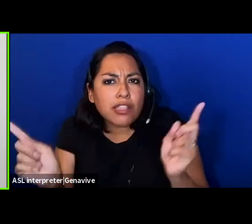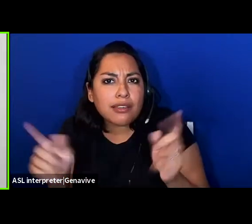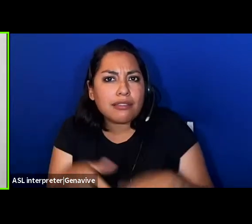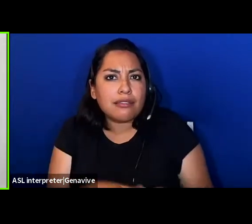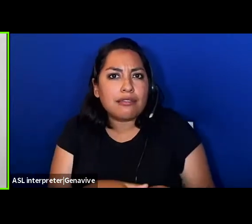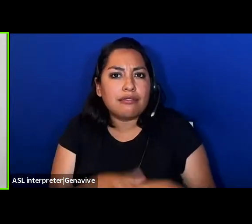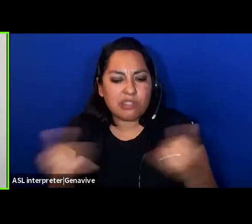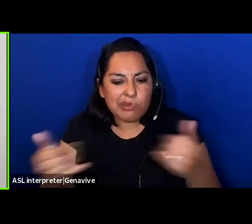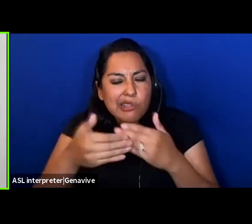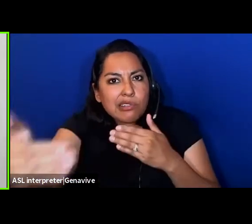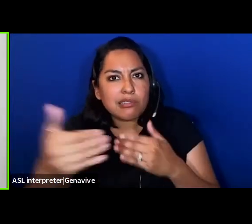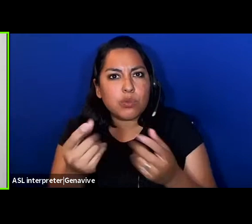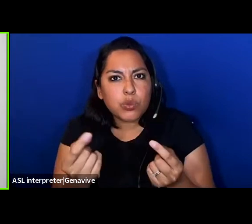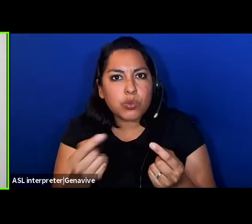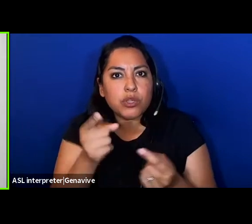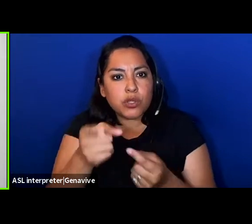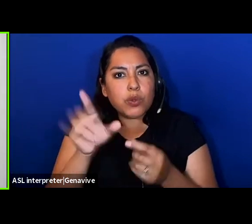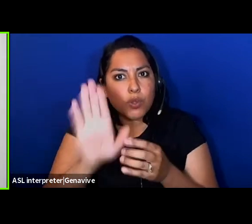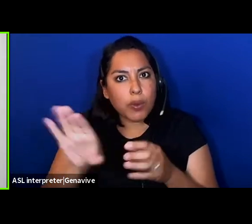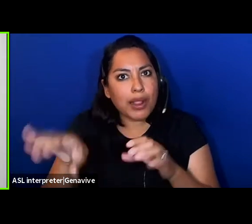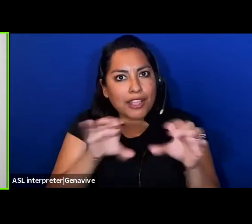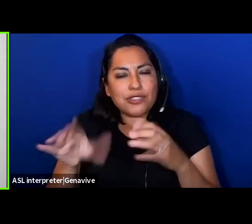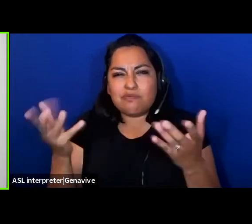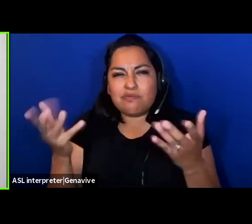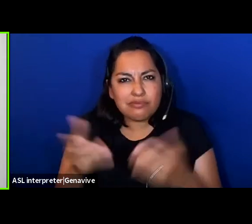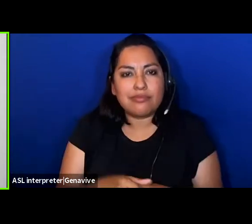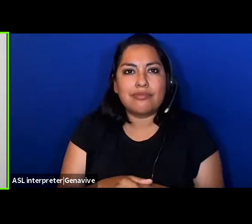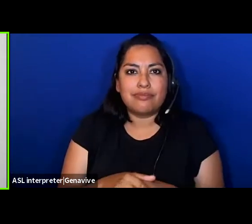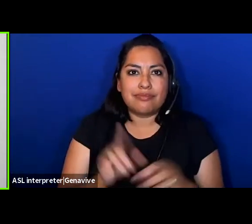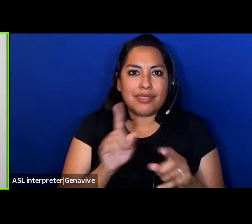action will you take after hearing all the things we talked about today? What action will you take?